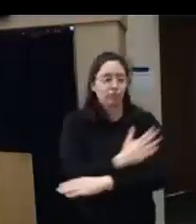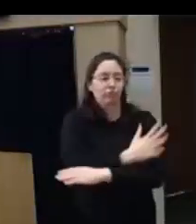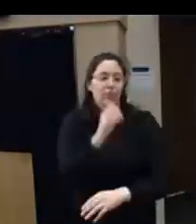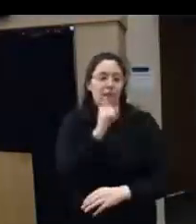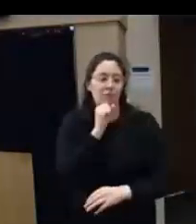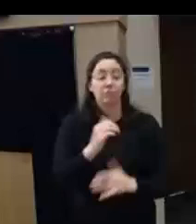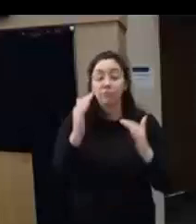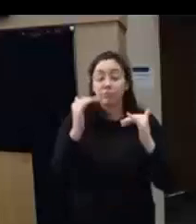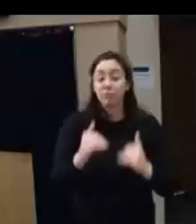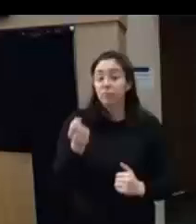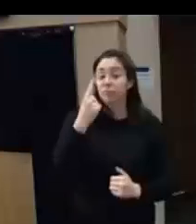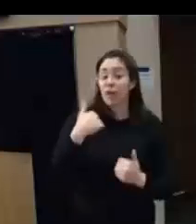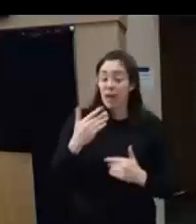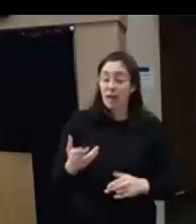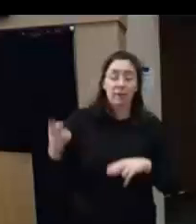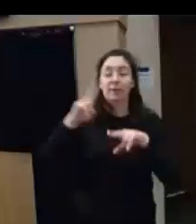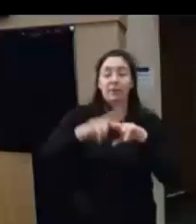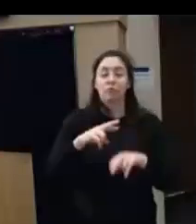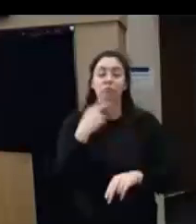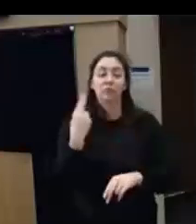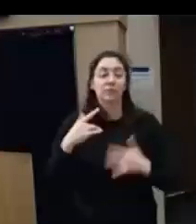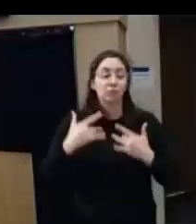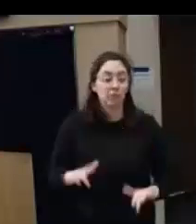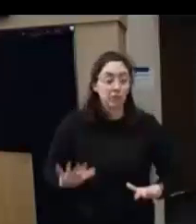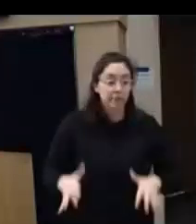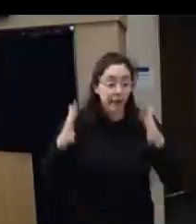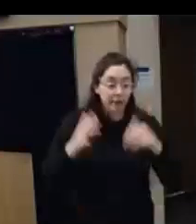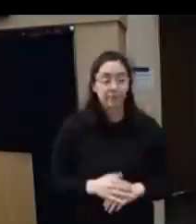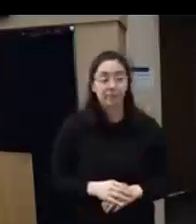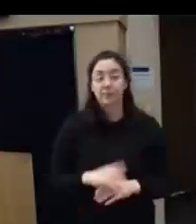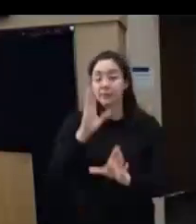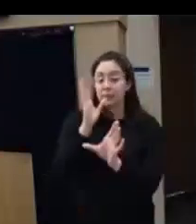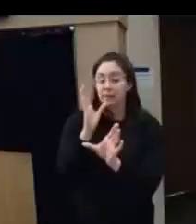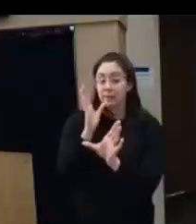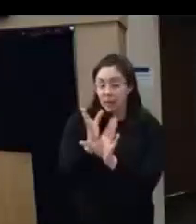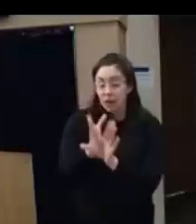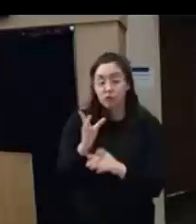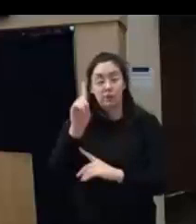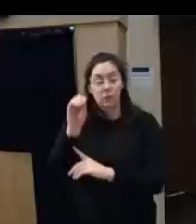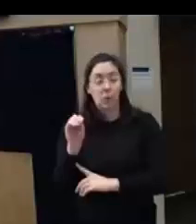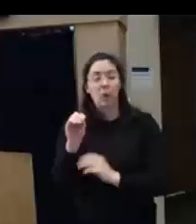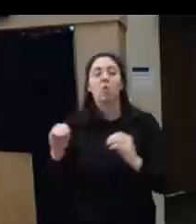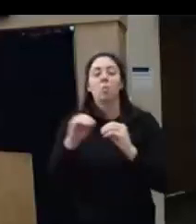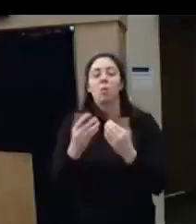and anxiety psychiatric disorders are likely the most common comorbidity and they largely